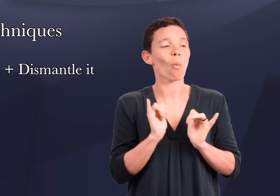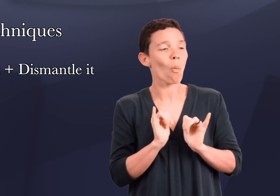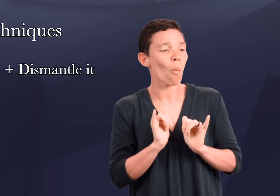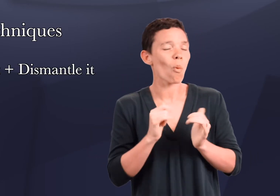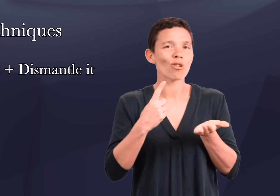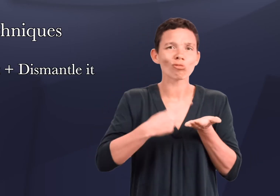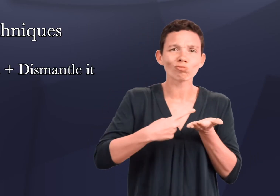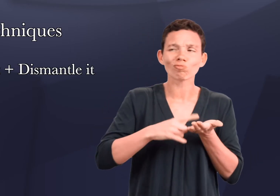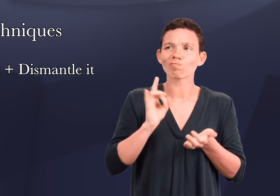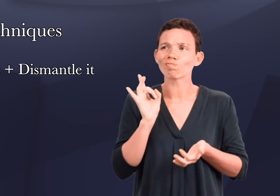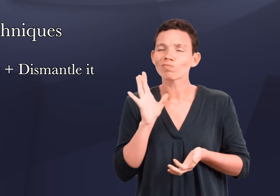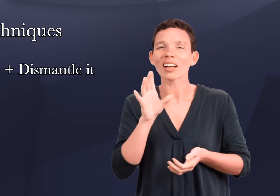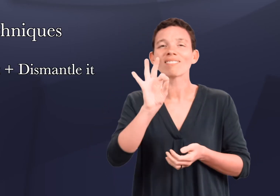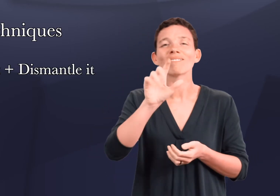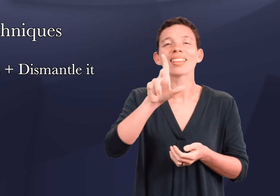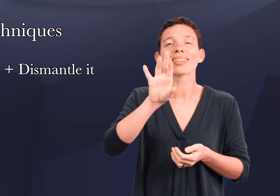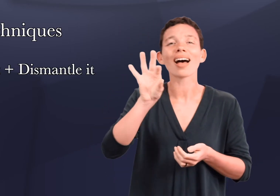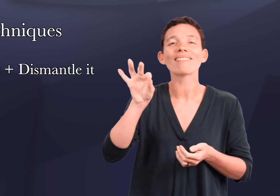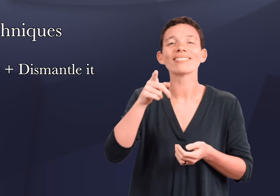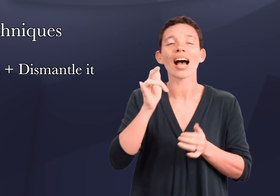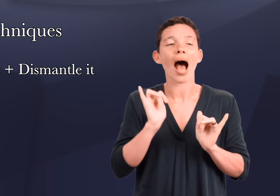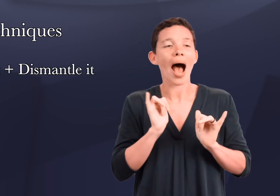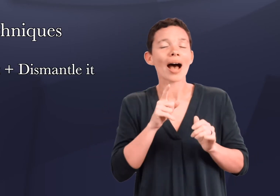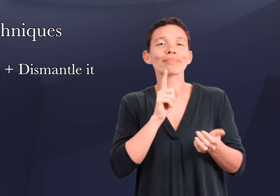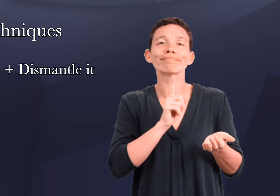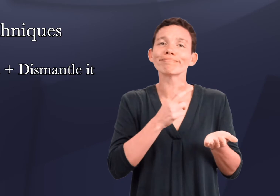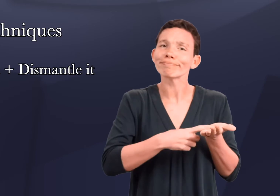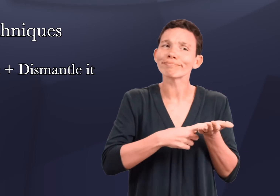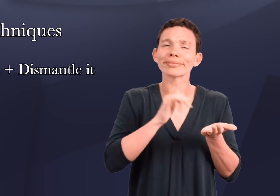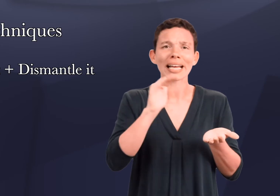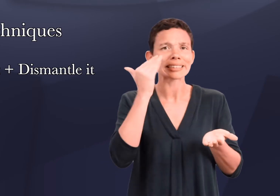We can't simply see it and have a brief and fluffy discussion about it.